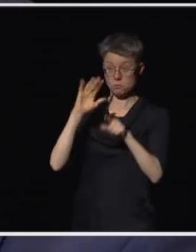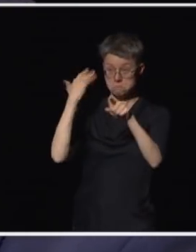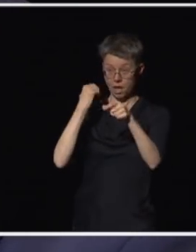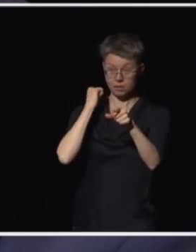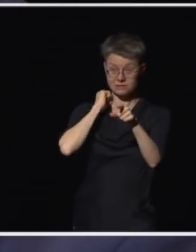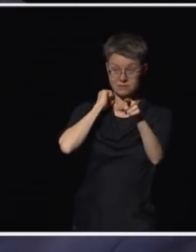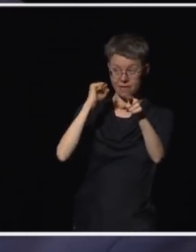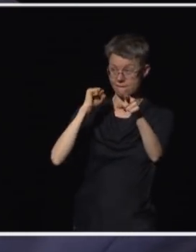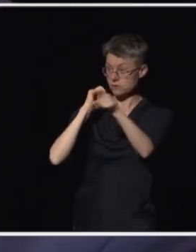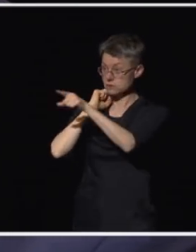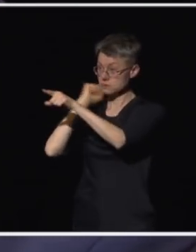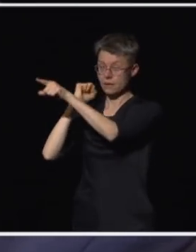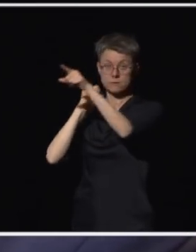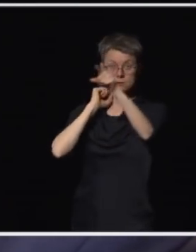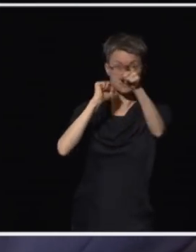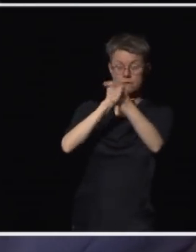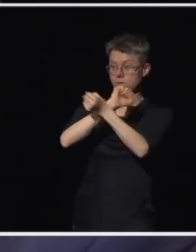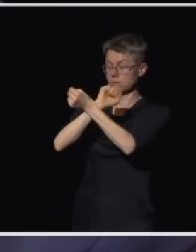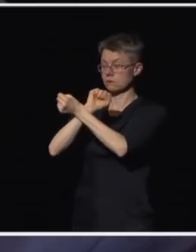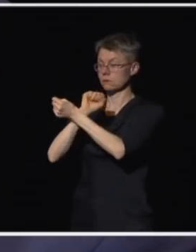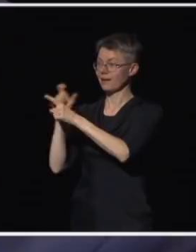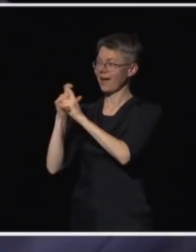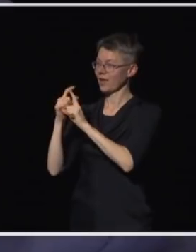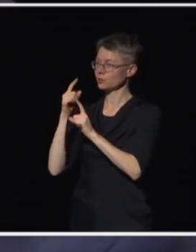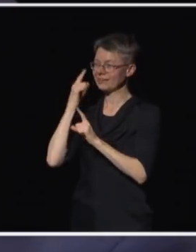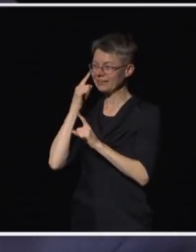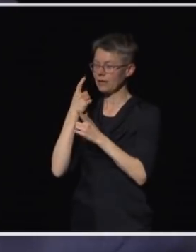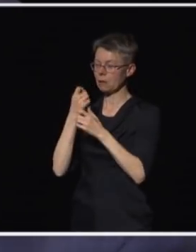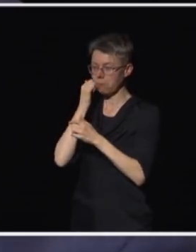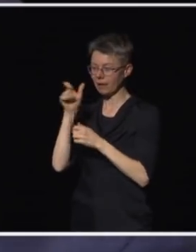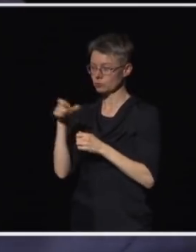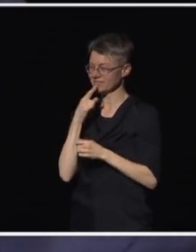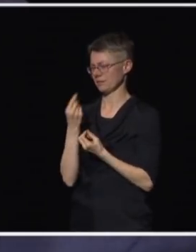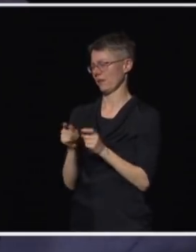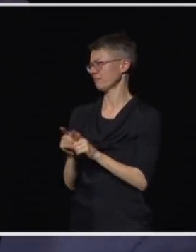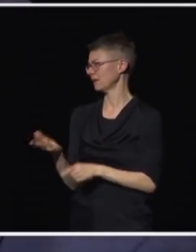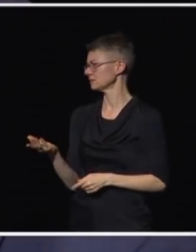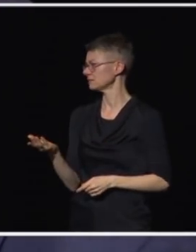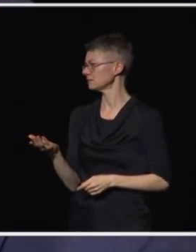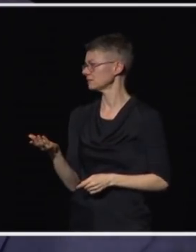It's difficult to hear a black person say something like that. This was a point in time